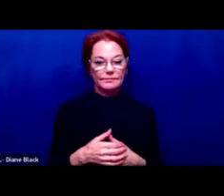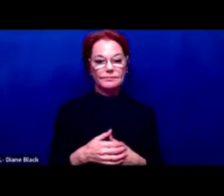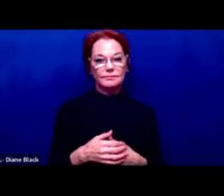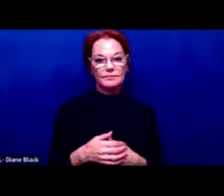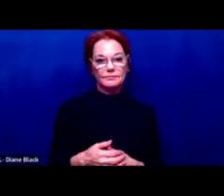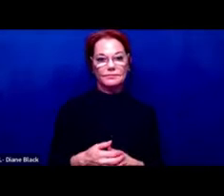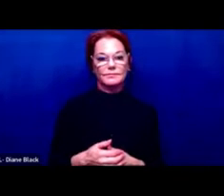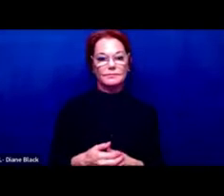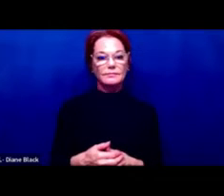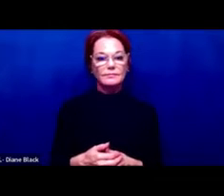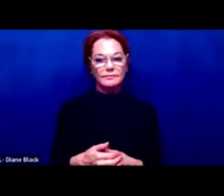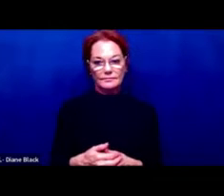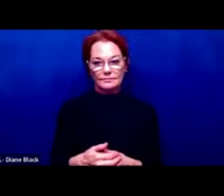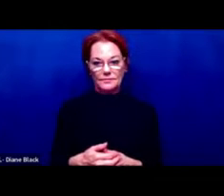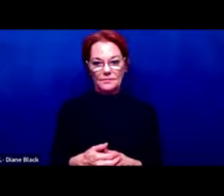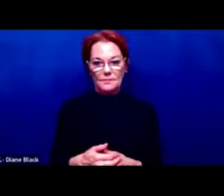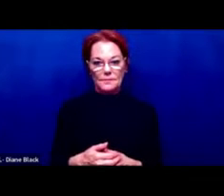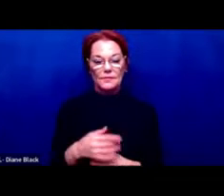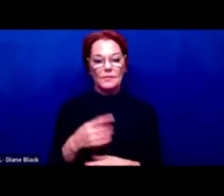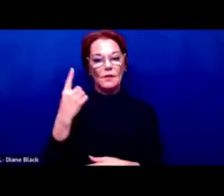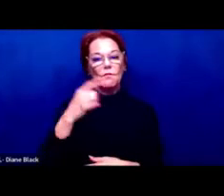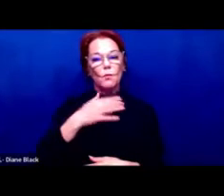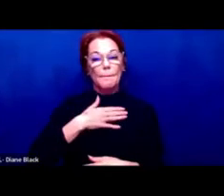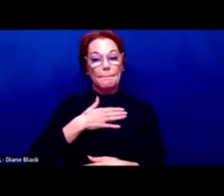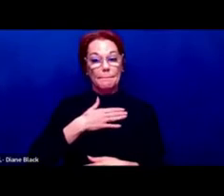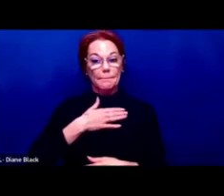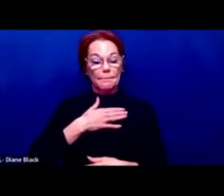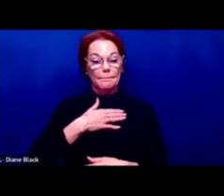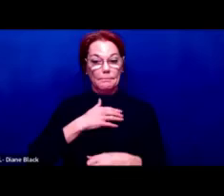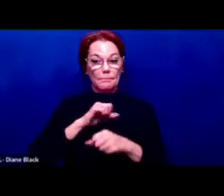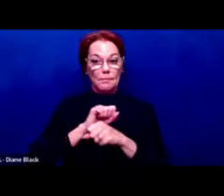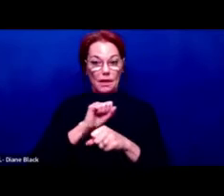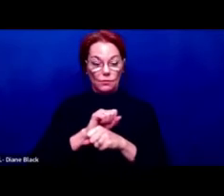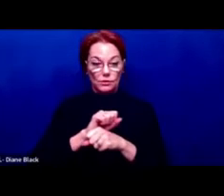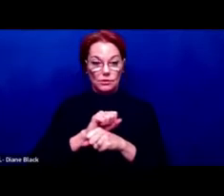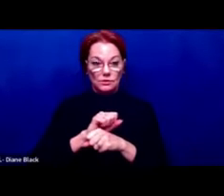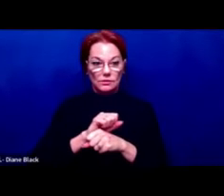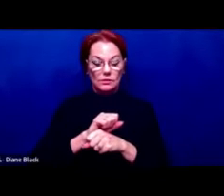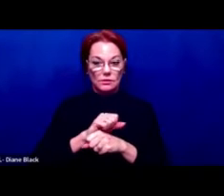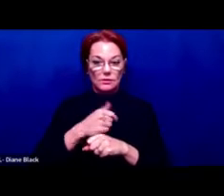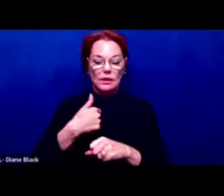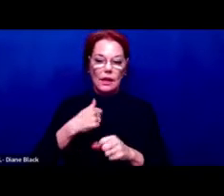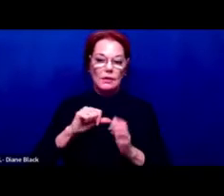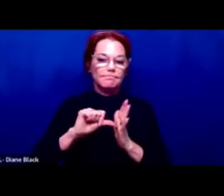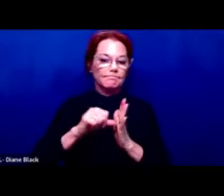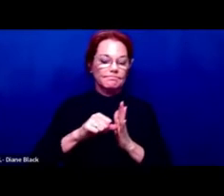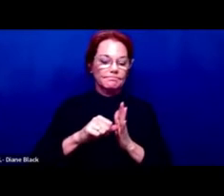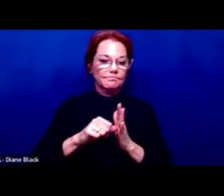So for for my particular work that I'm doing, I must indicate that it's specifically focused